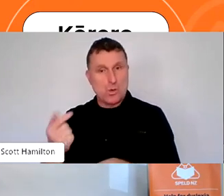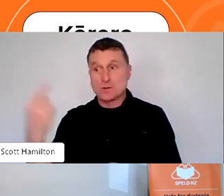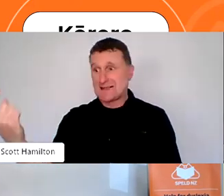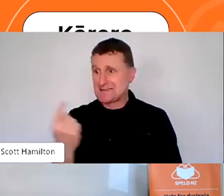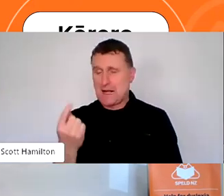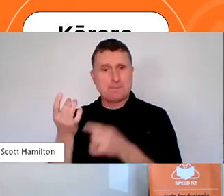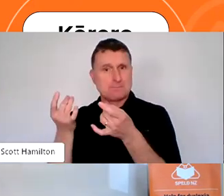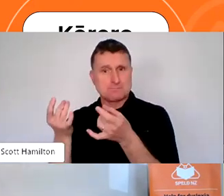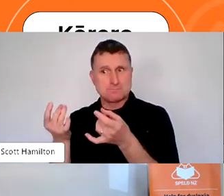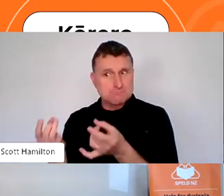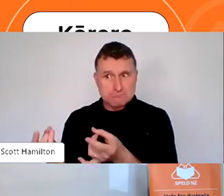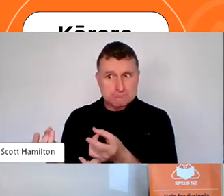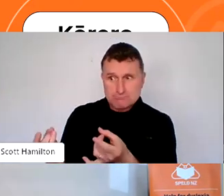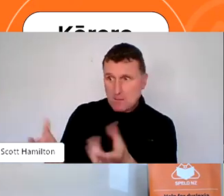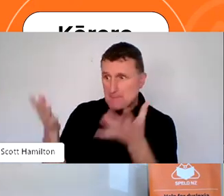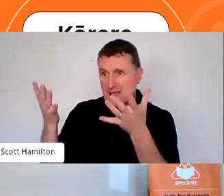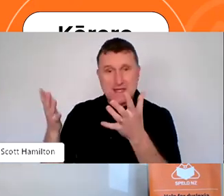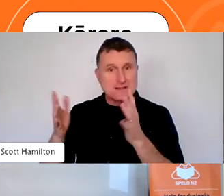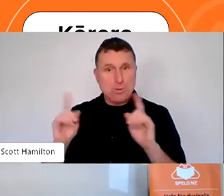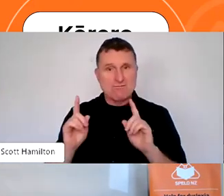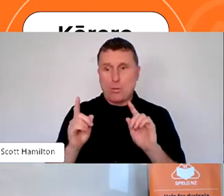for the realities of a classroom, they might know it in theory, but